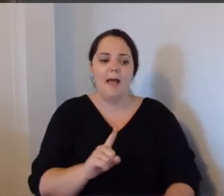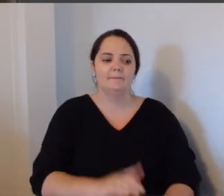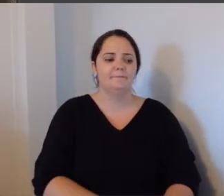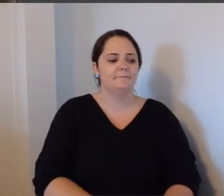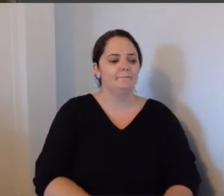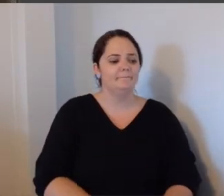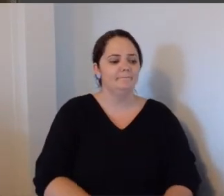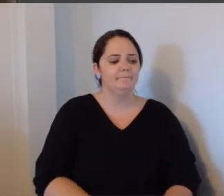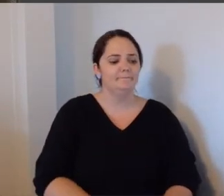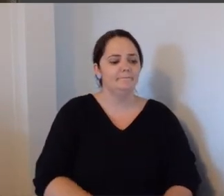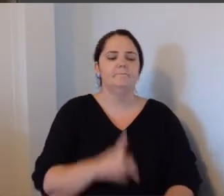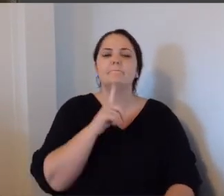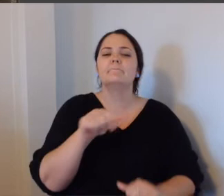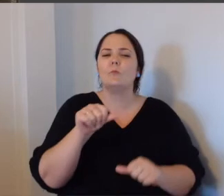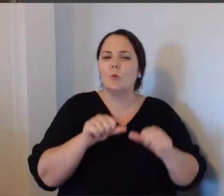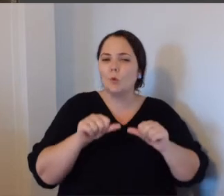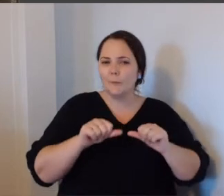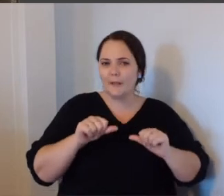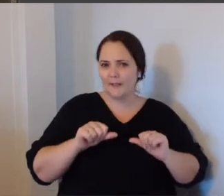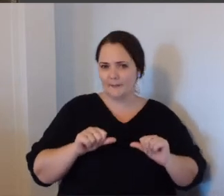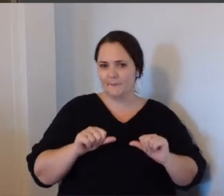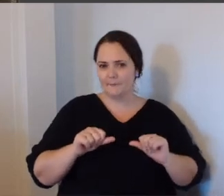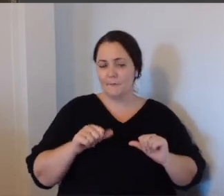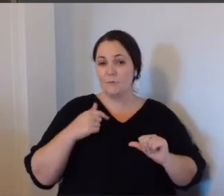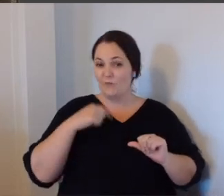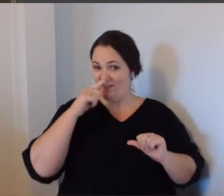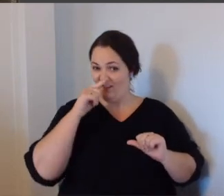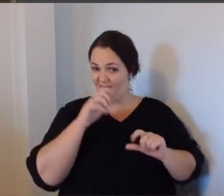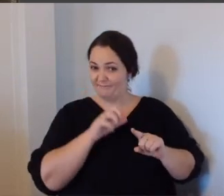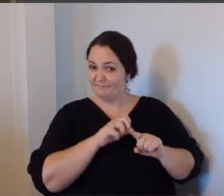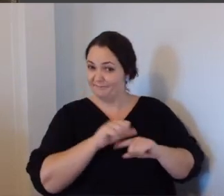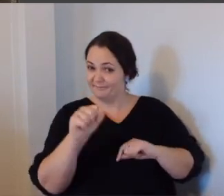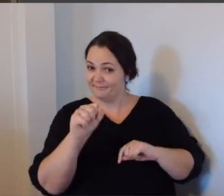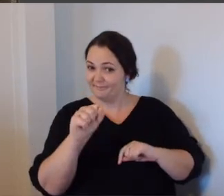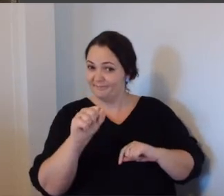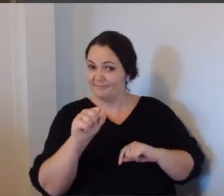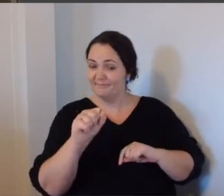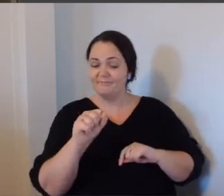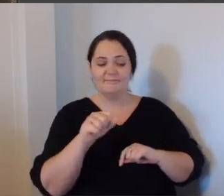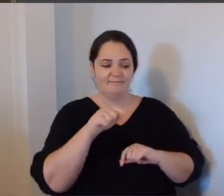detect this impulse with one of the most beloved of Renaissance painters, Caravaggio who established